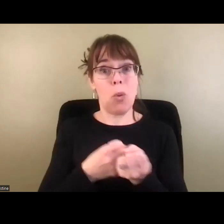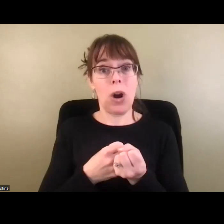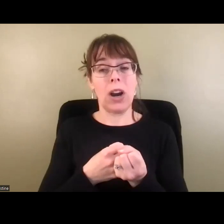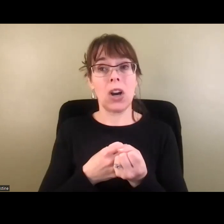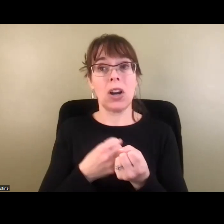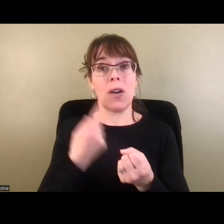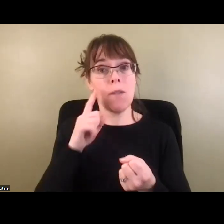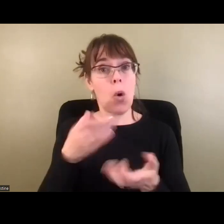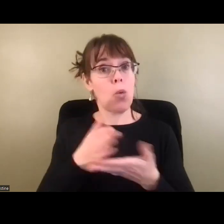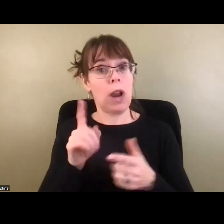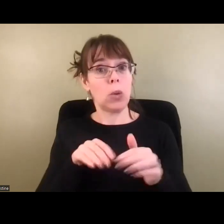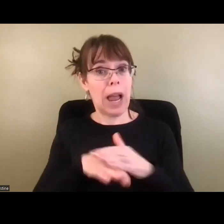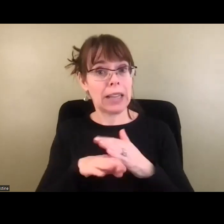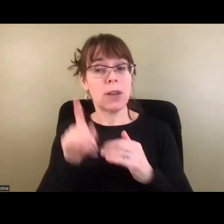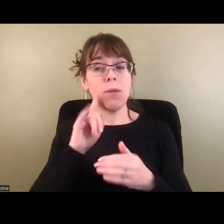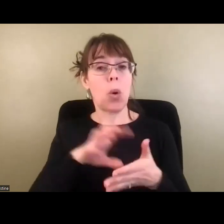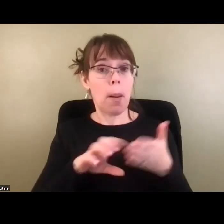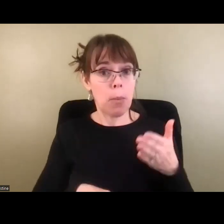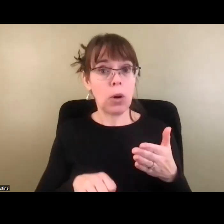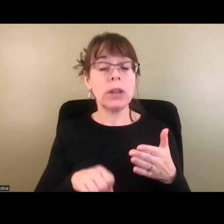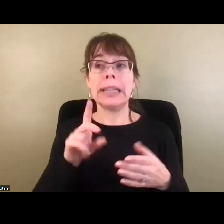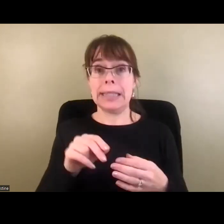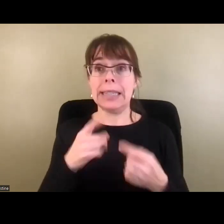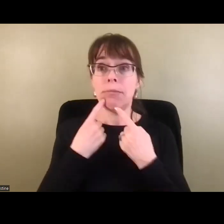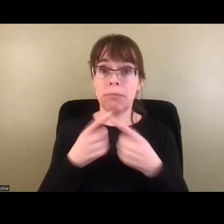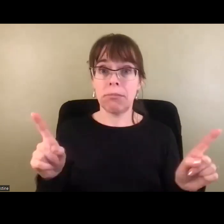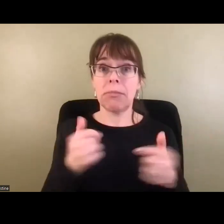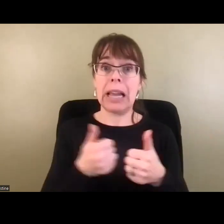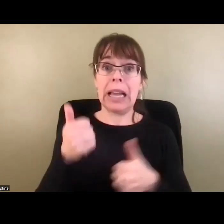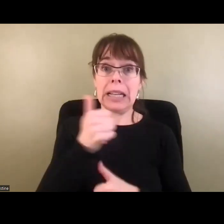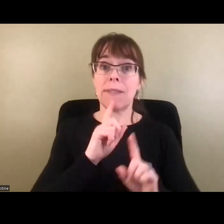the right to access abortion, and did issue an executive order in light of the